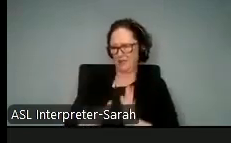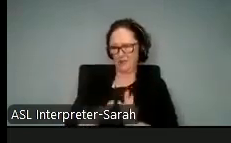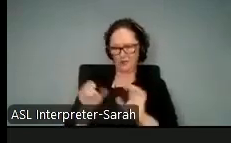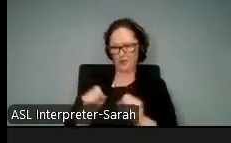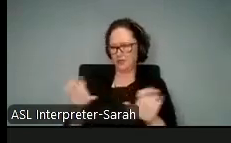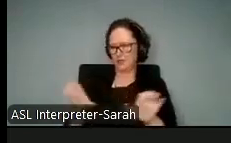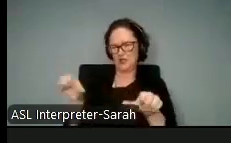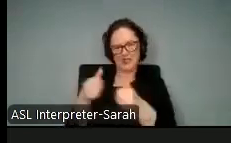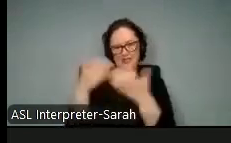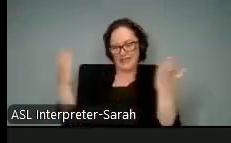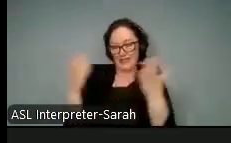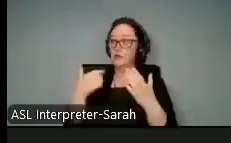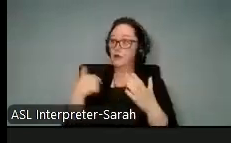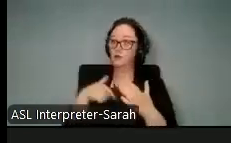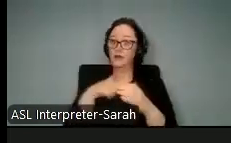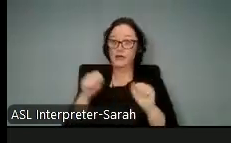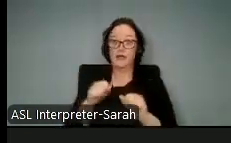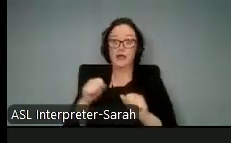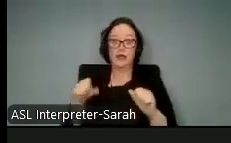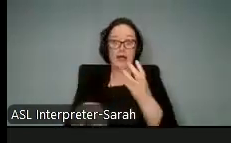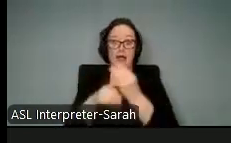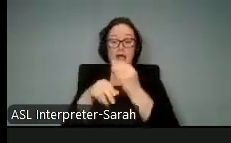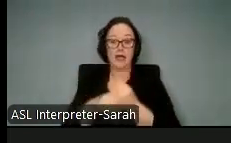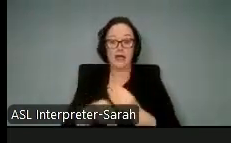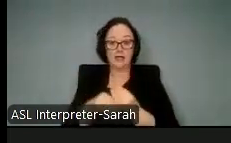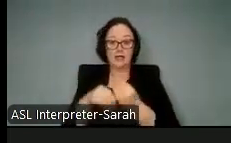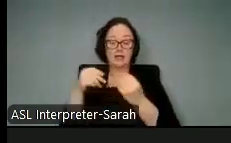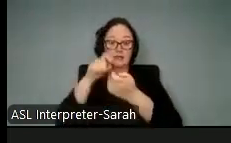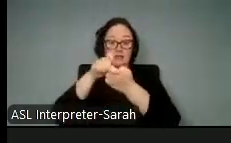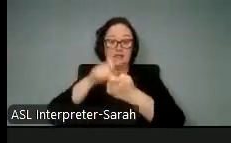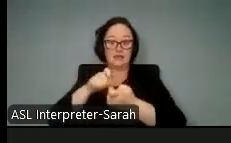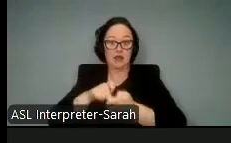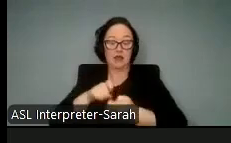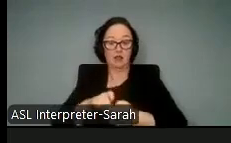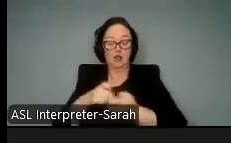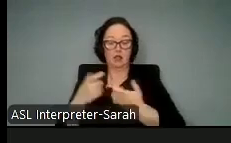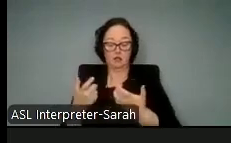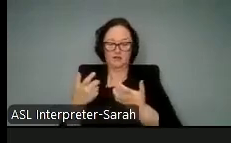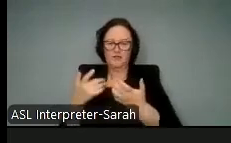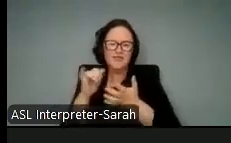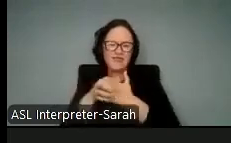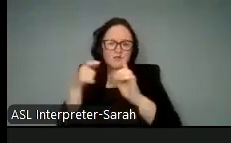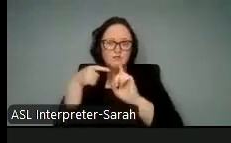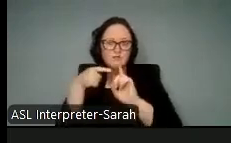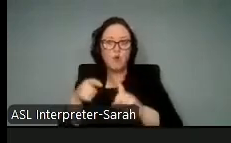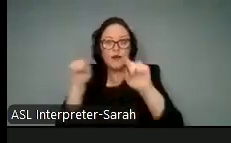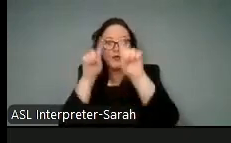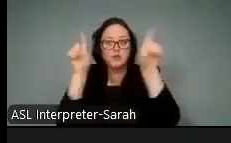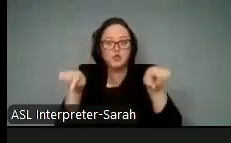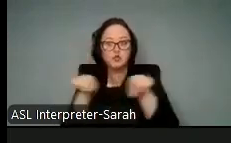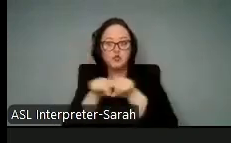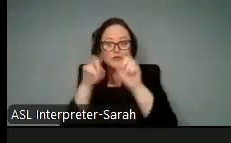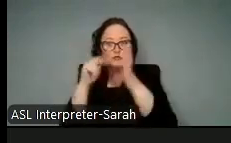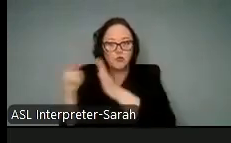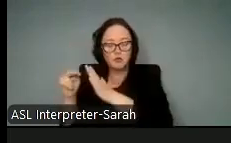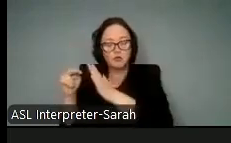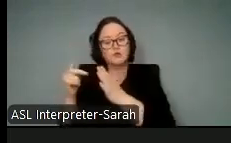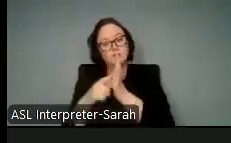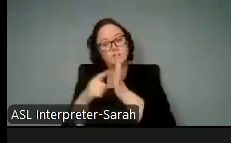that's only exposed non-visually. That's the whole point of screen reader text, a lot of the time we add extra text that's connected to form fields,